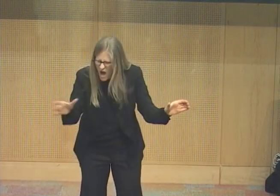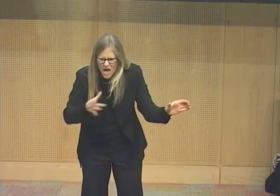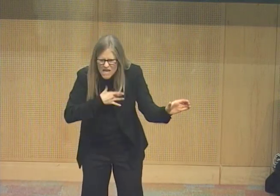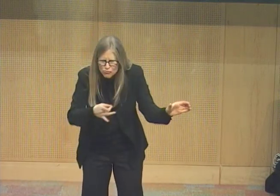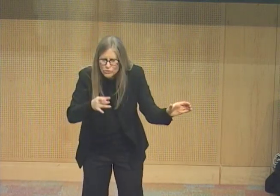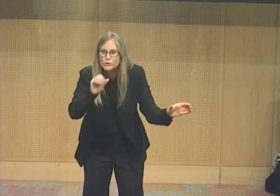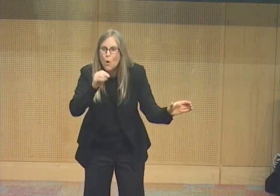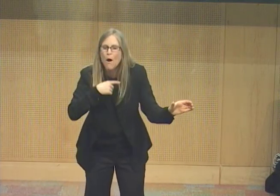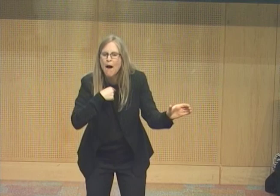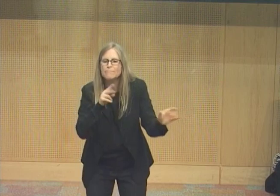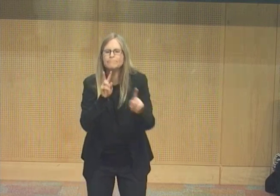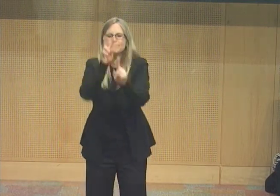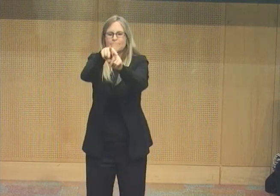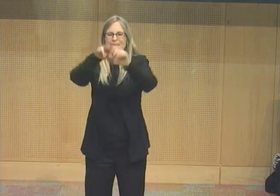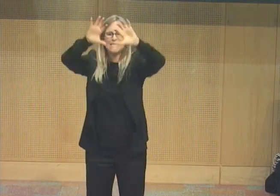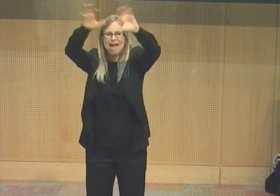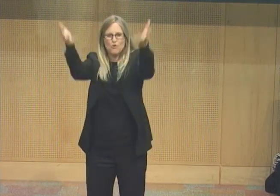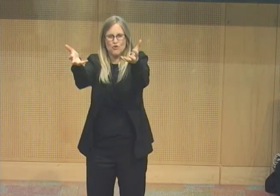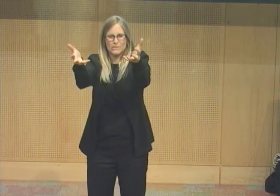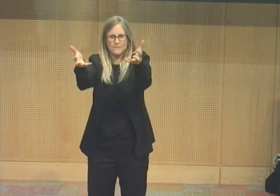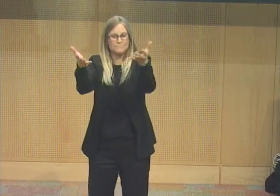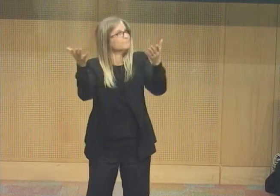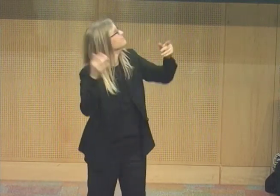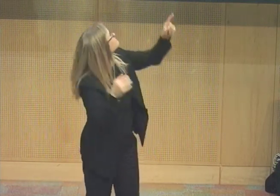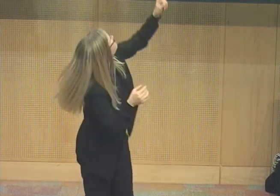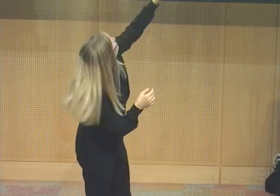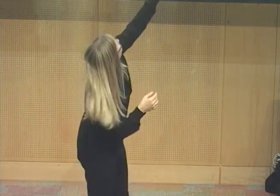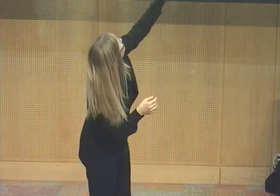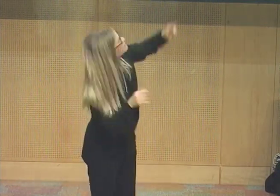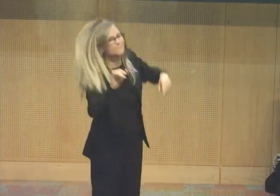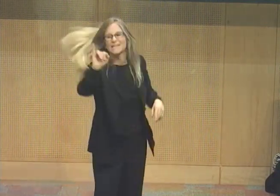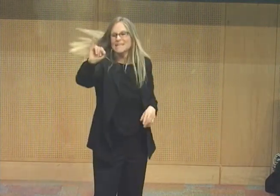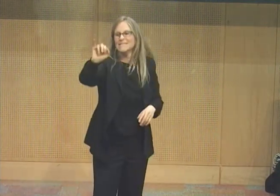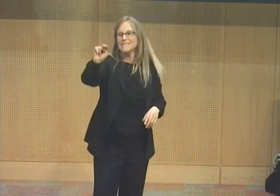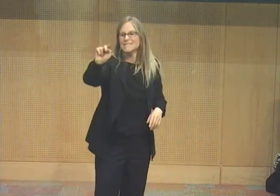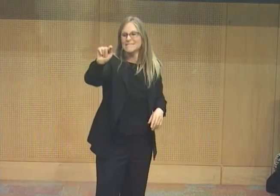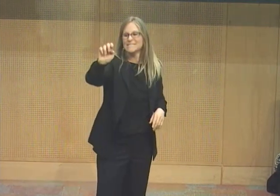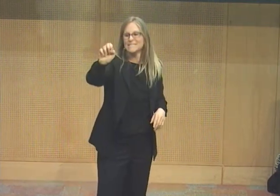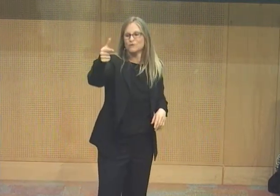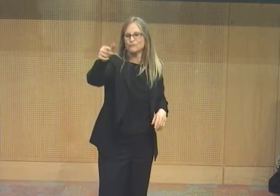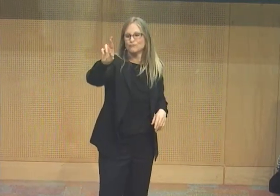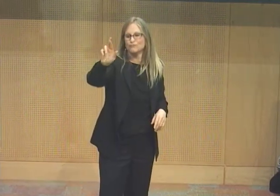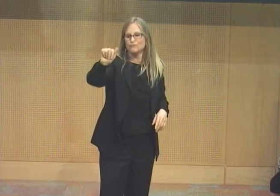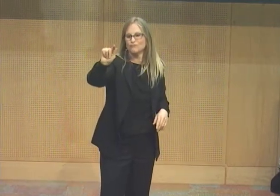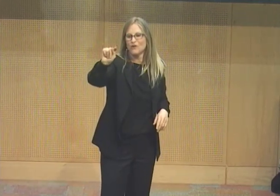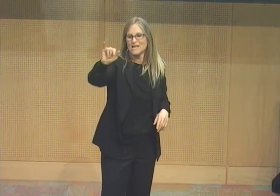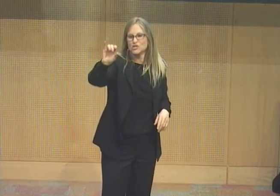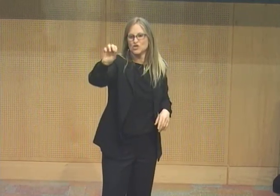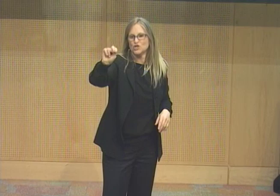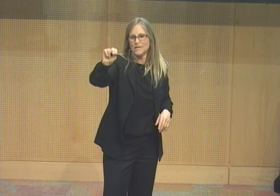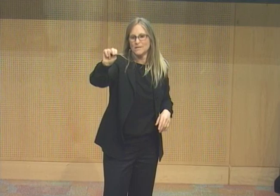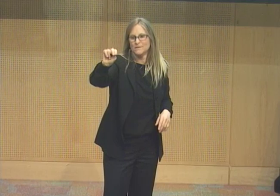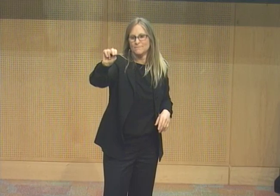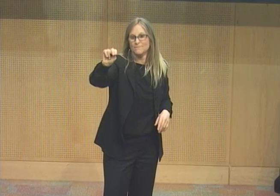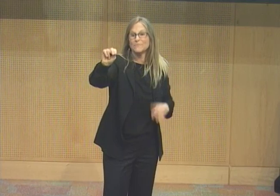of being integrated into their society or into their communities. So those two categories together I labeled